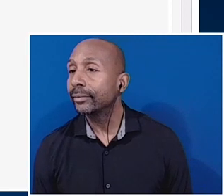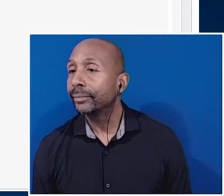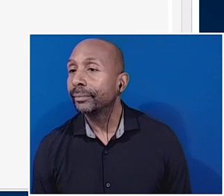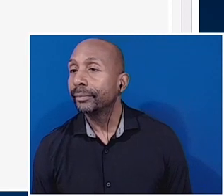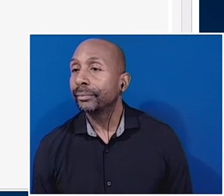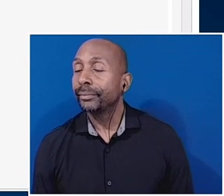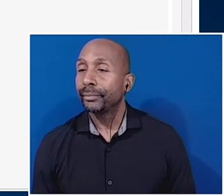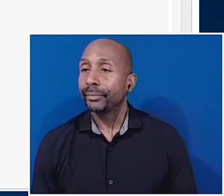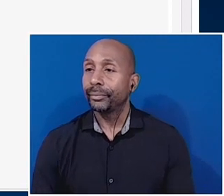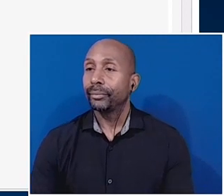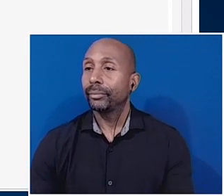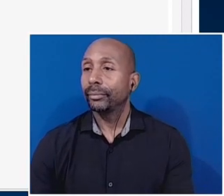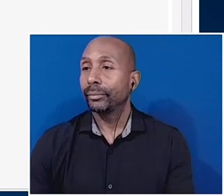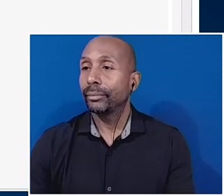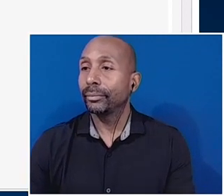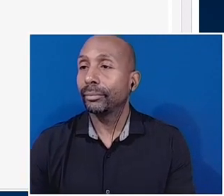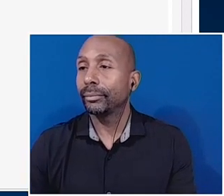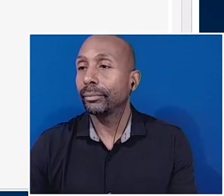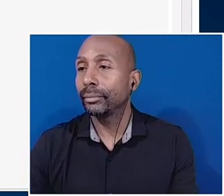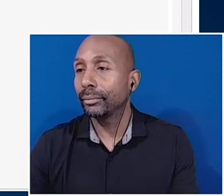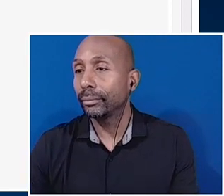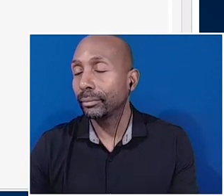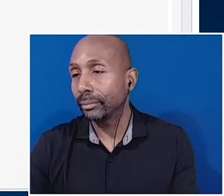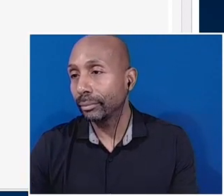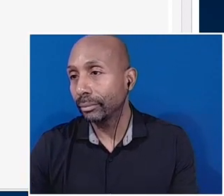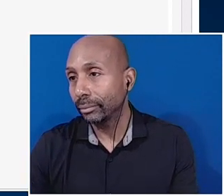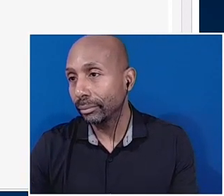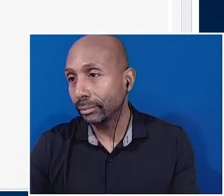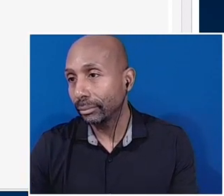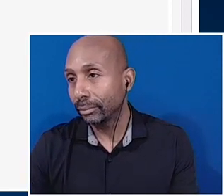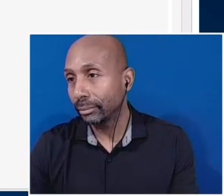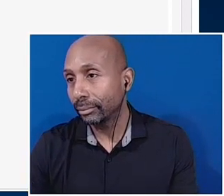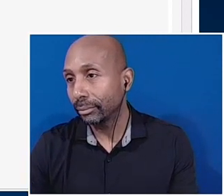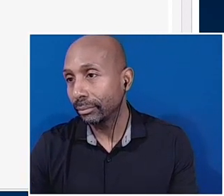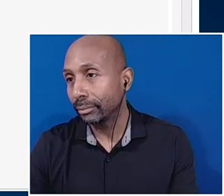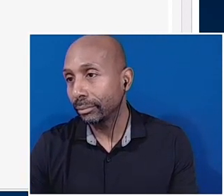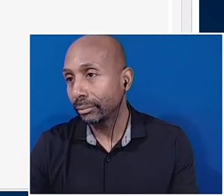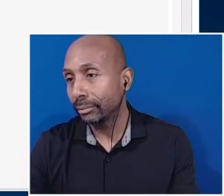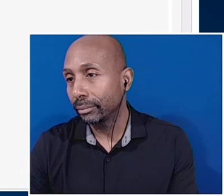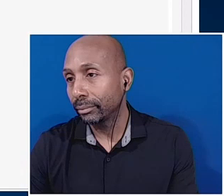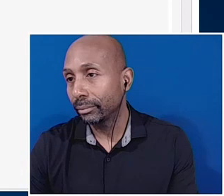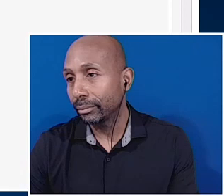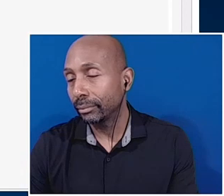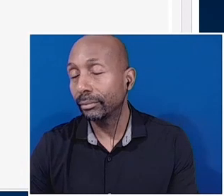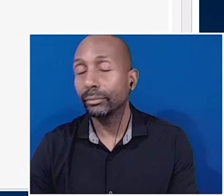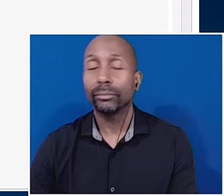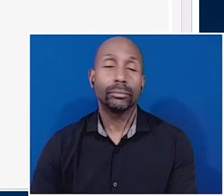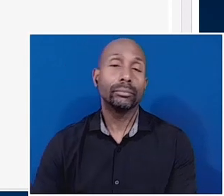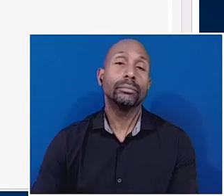You know, in general, obviously we- the more transparency there is, the better. The more public notice there is, the